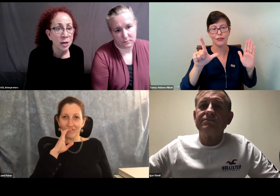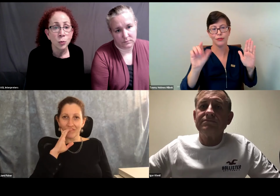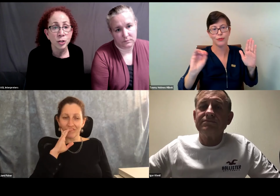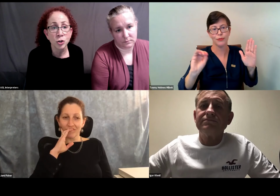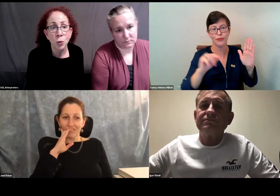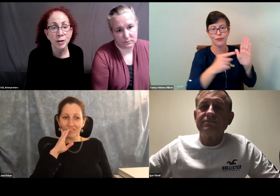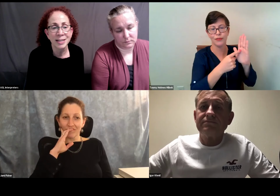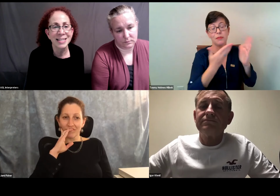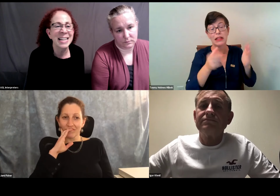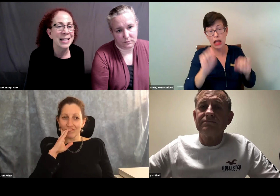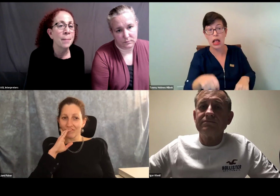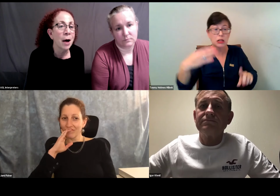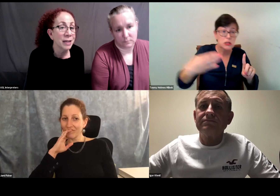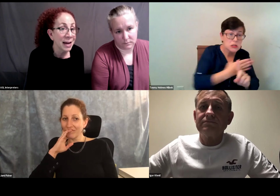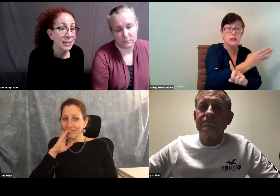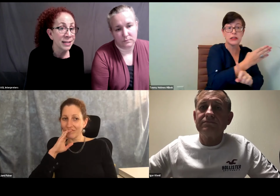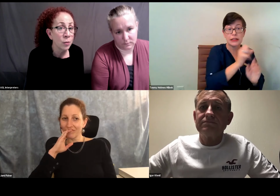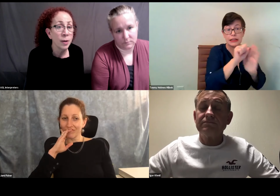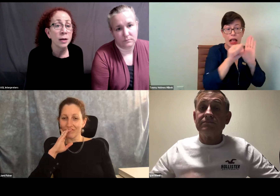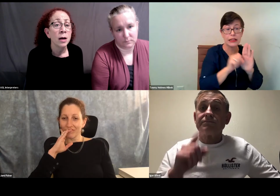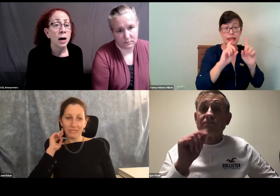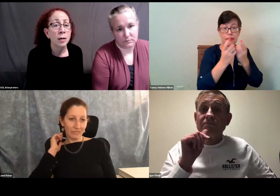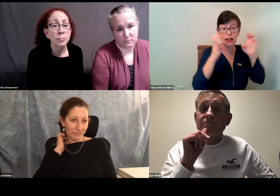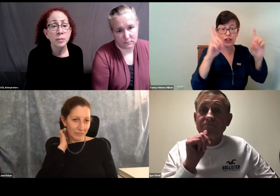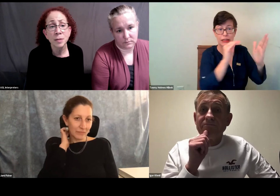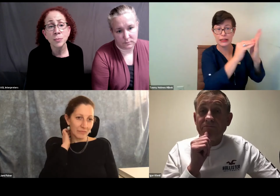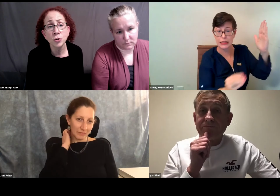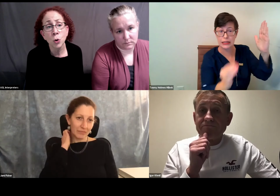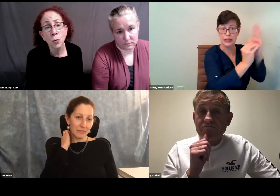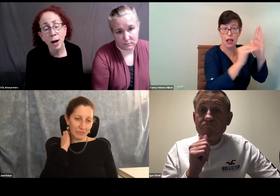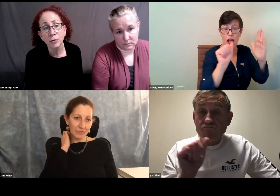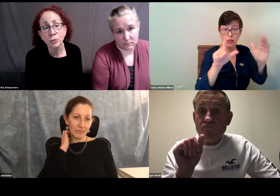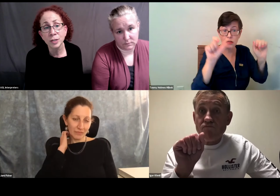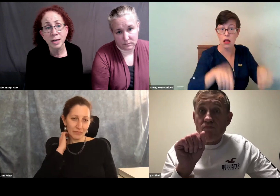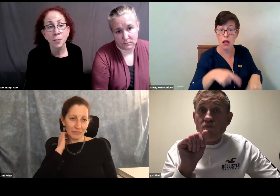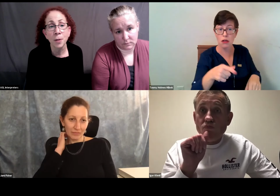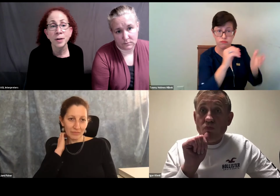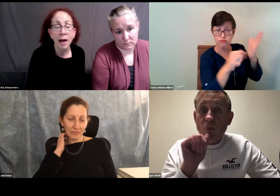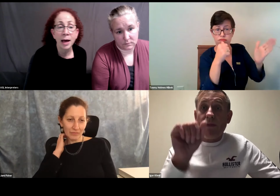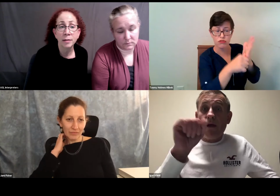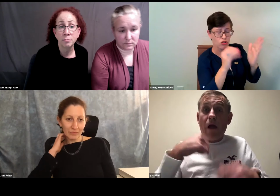which nowhere says anything about asl but. um sometimes you can go around for the State Department and